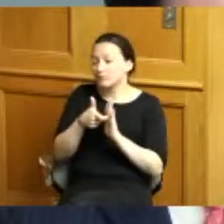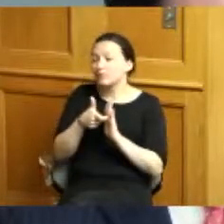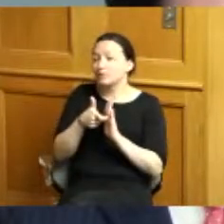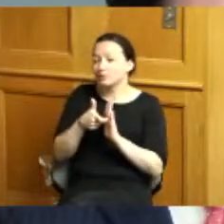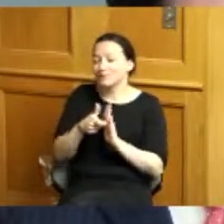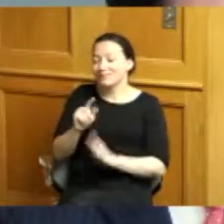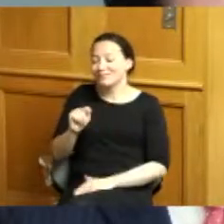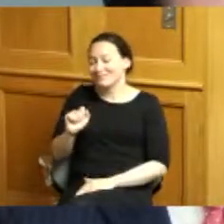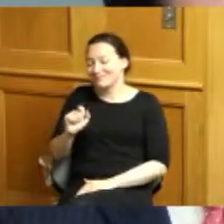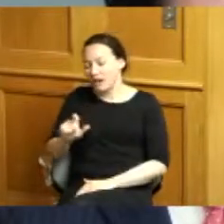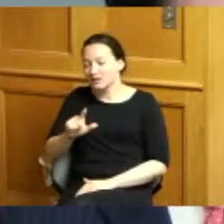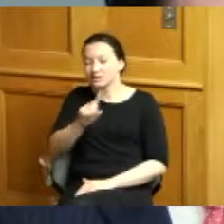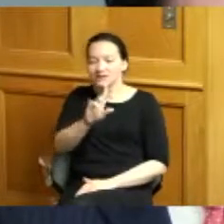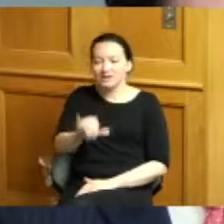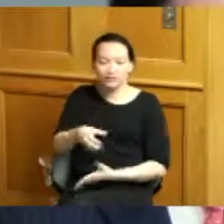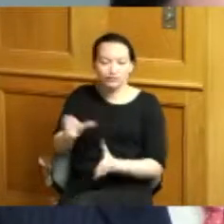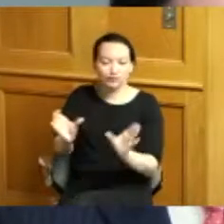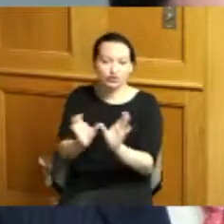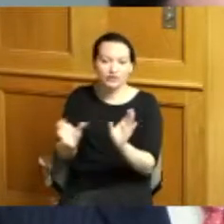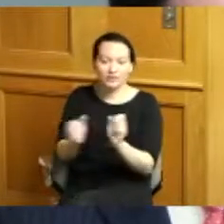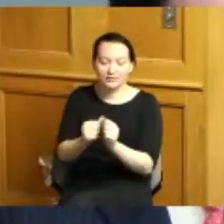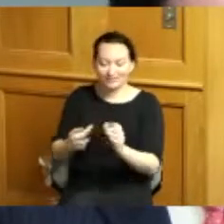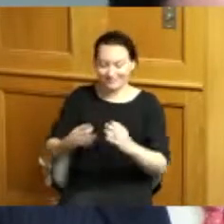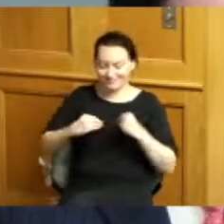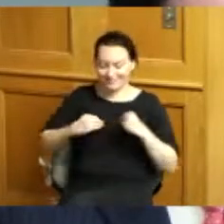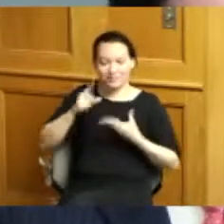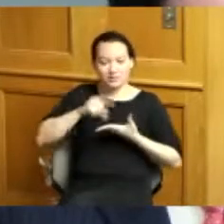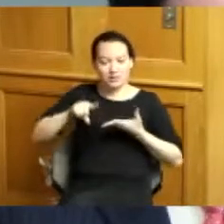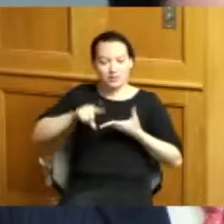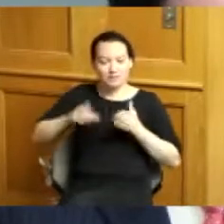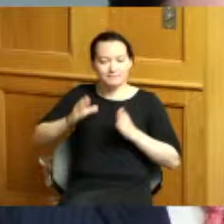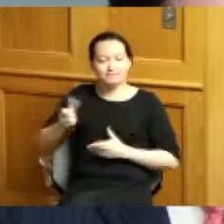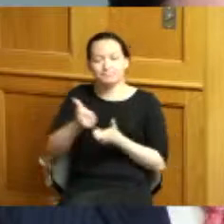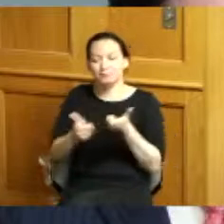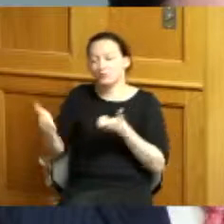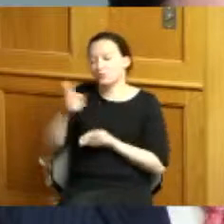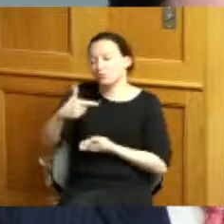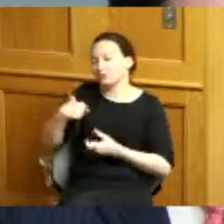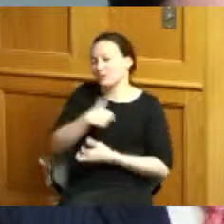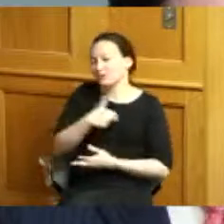levies and certifying them to the Auditor Administration does recommend approval and